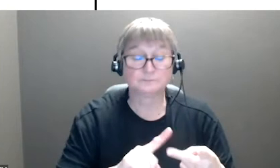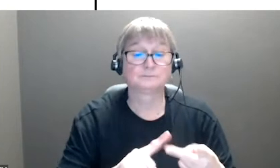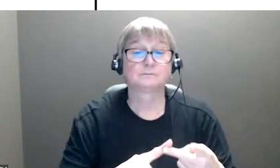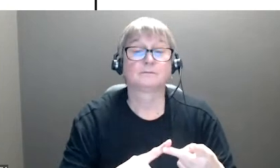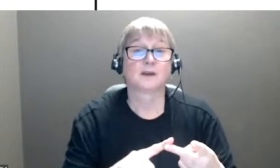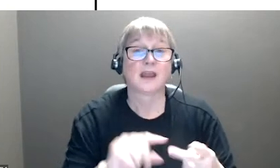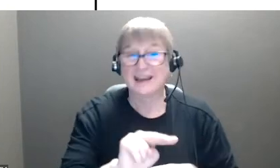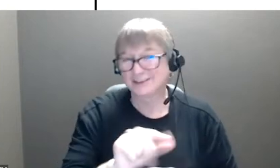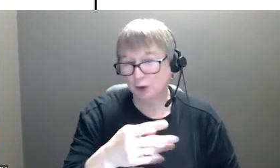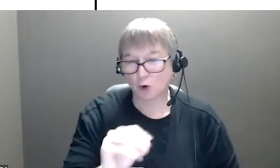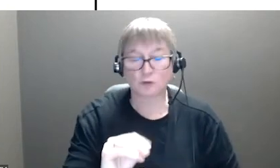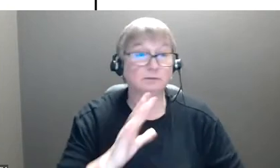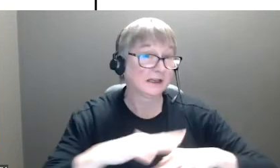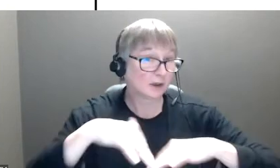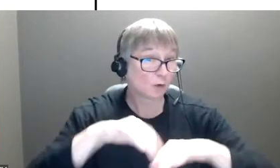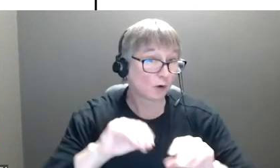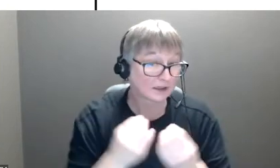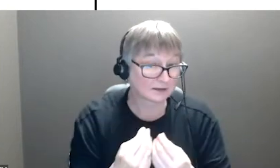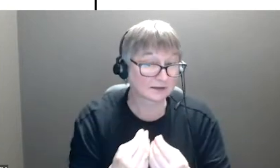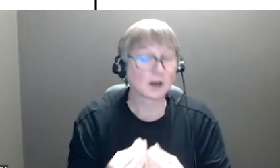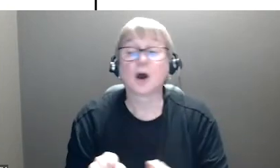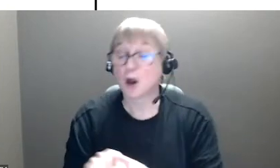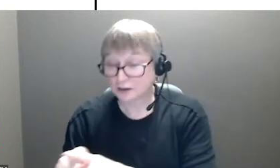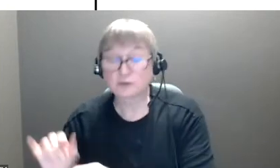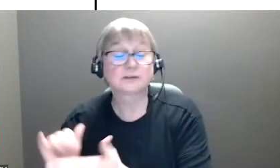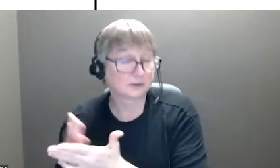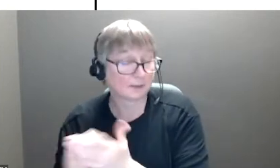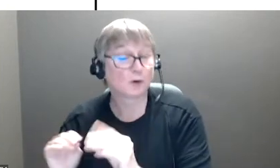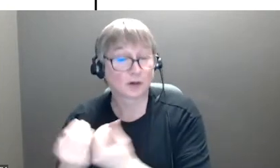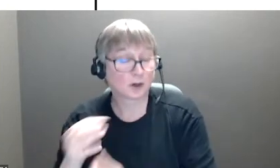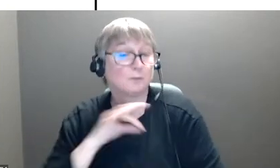and territorial governments, institutions, agencies and crown corporations, and employers.